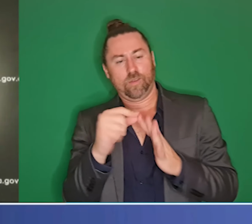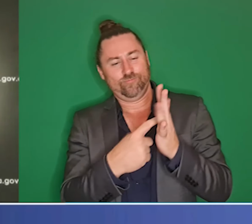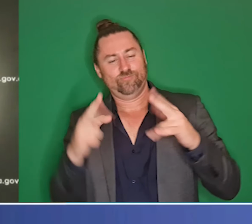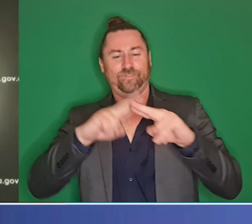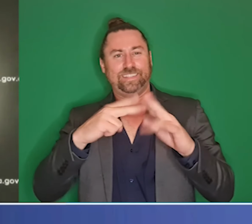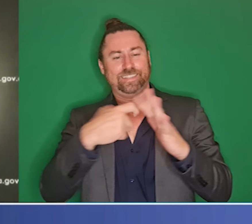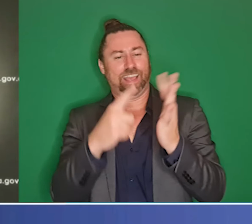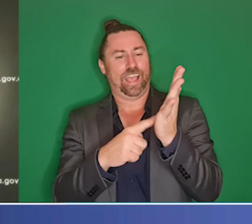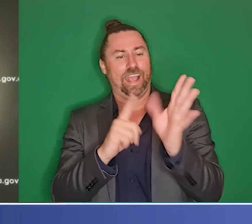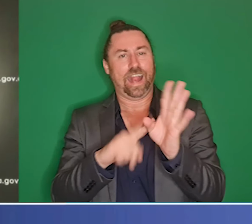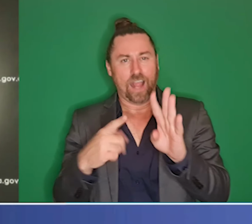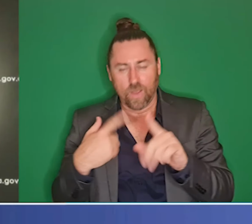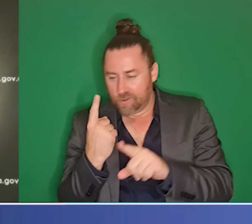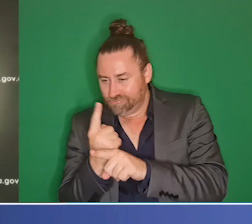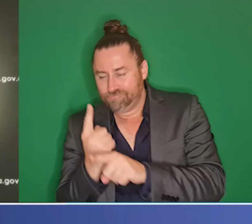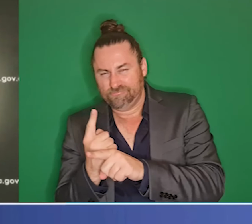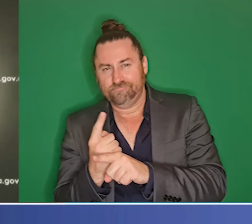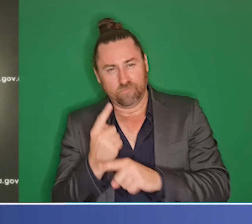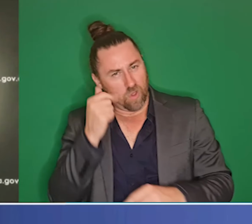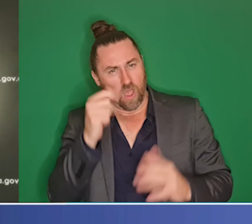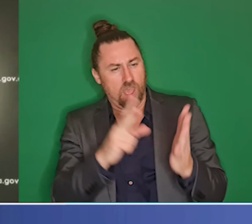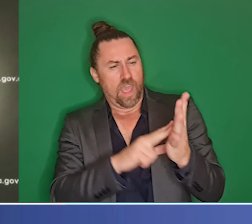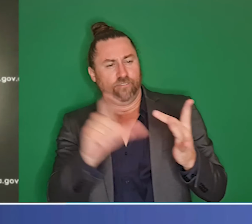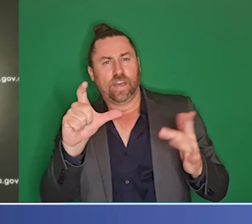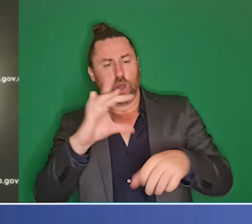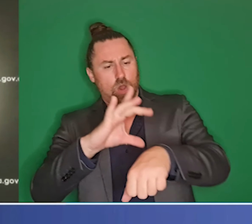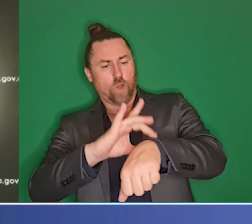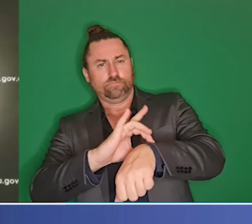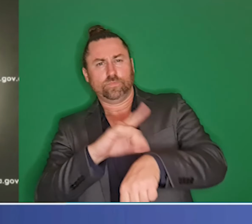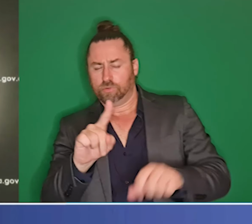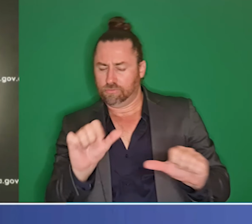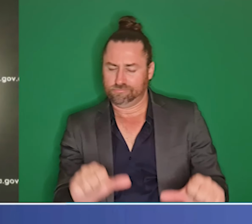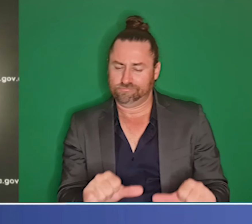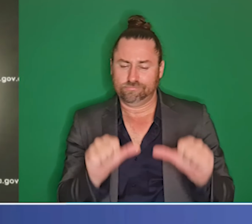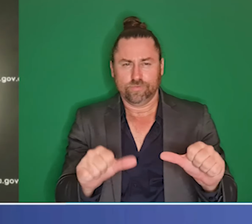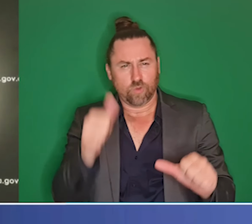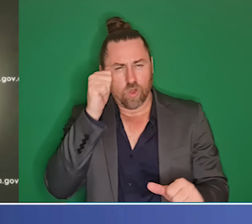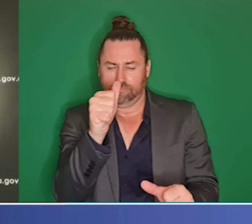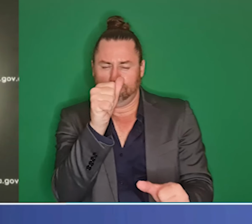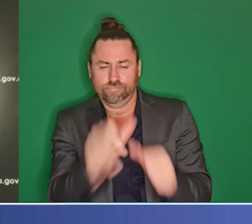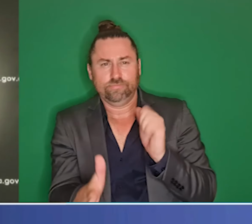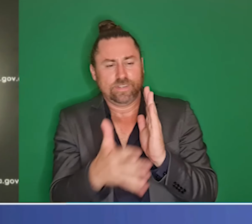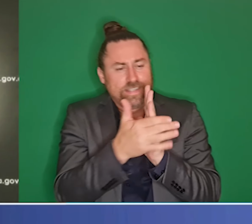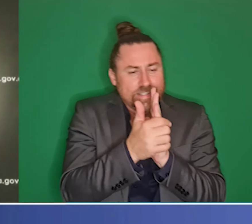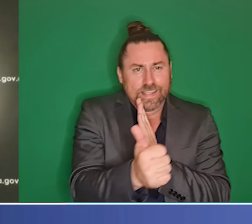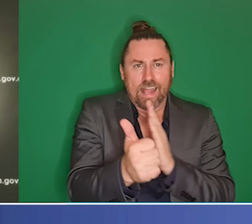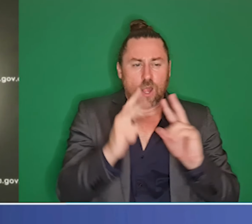we have strong confidence in the Victorian hospital system and strong confidence in its preparedness